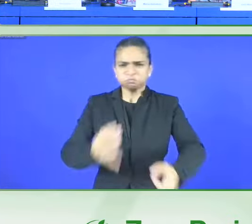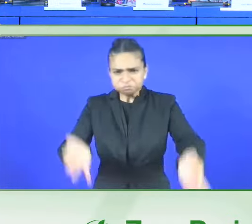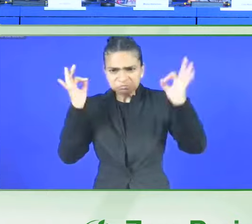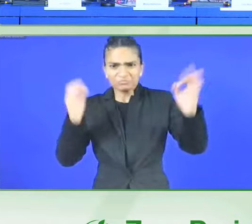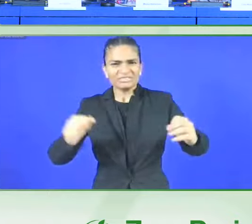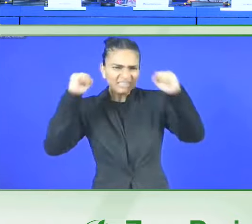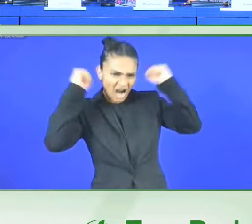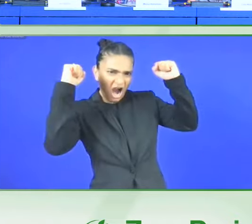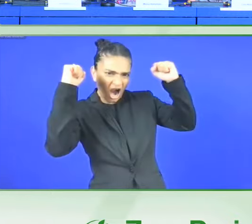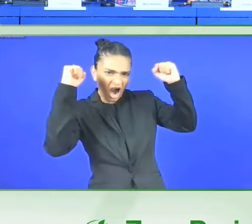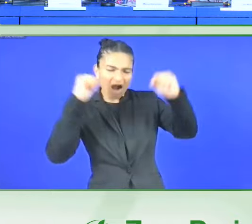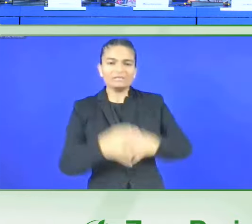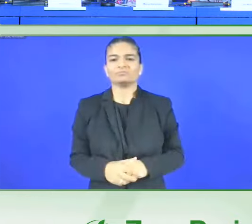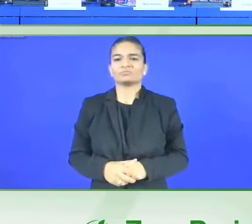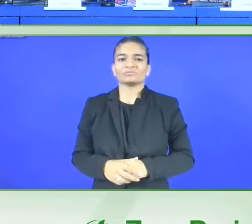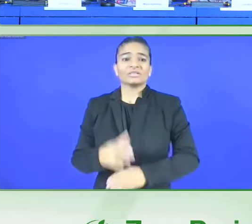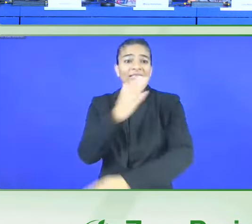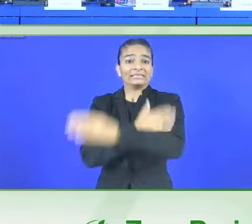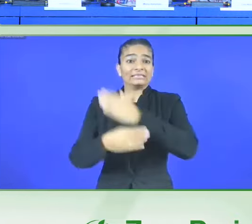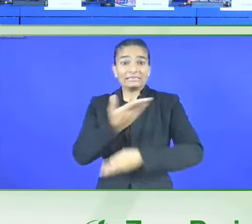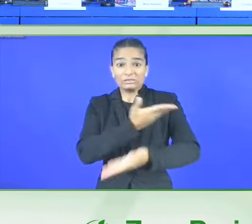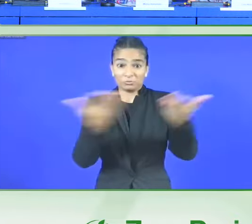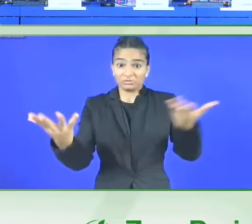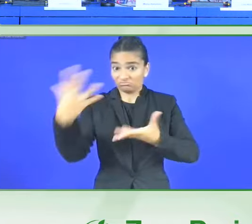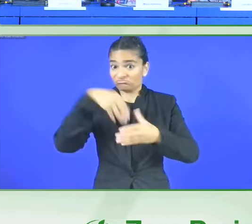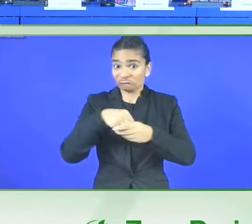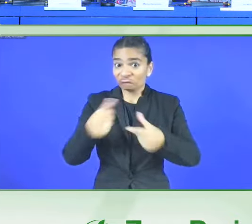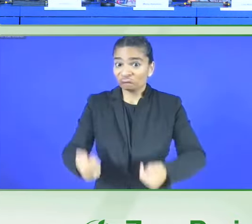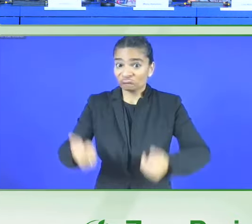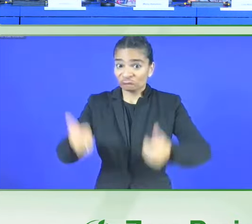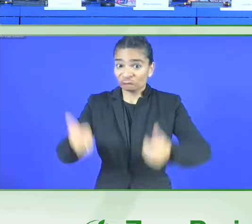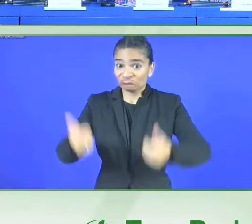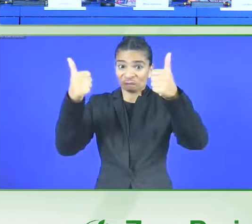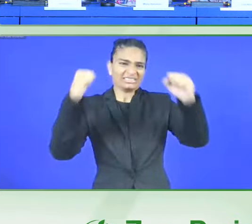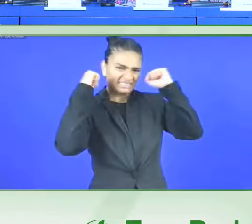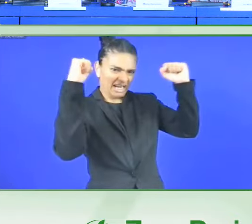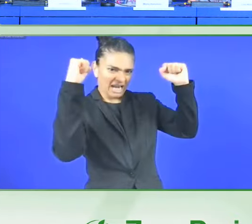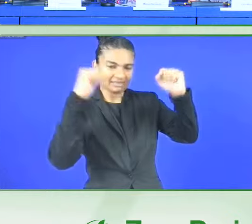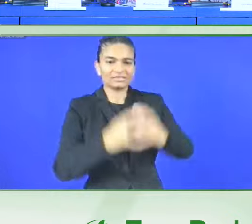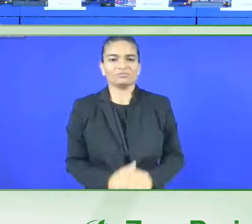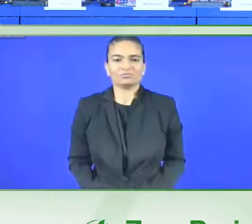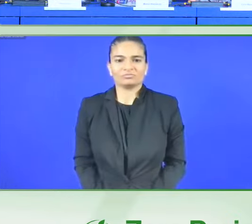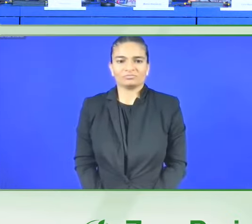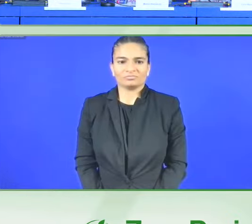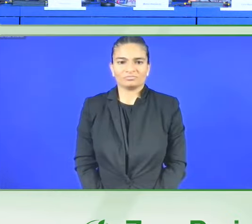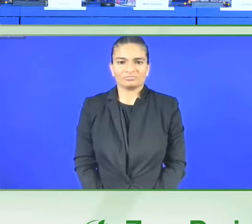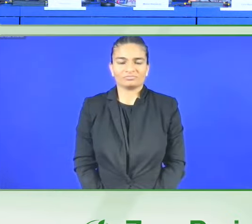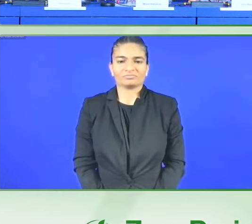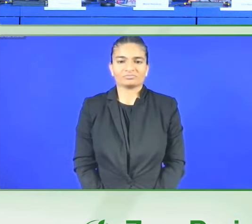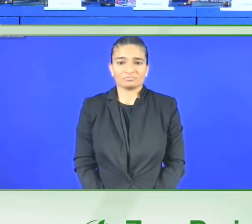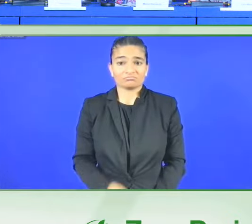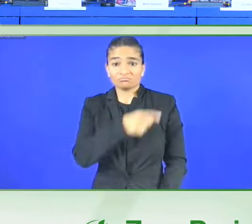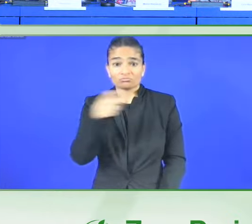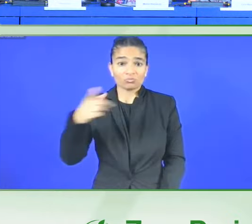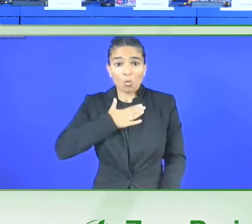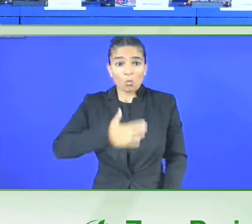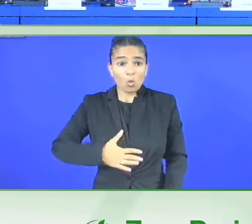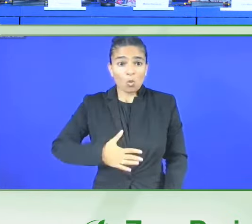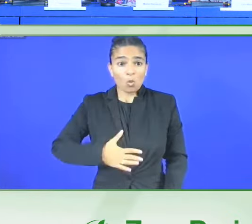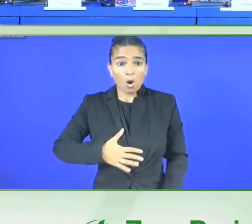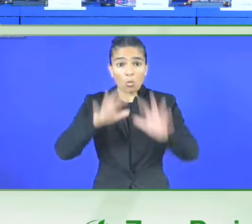of human experience as the upcoming speakers now have proven.